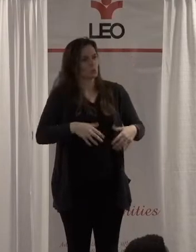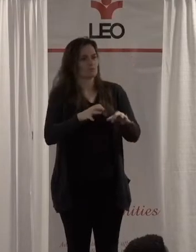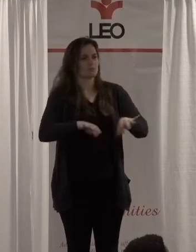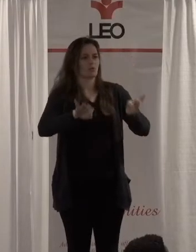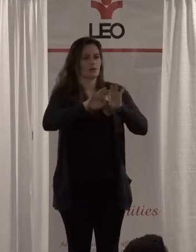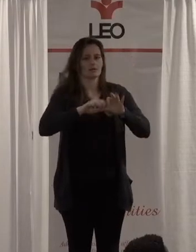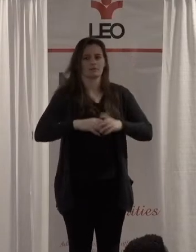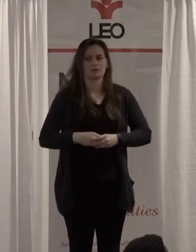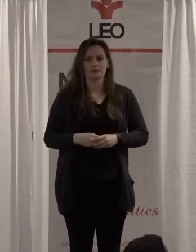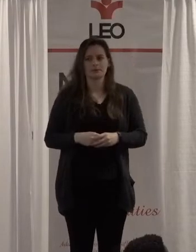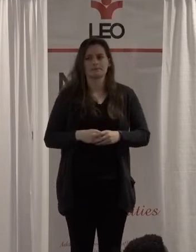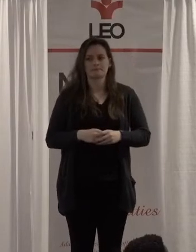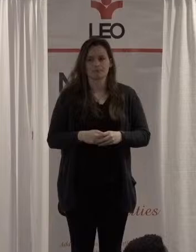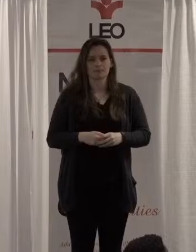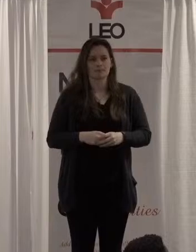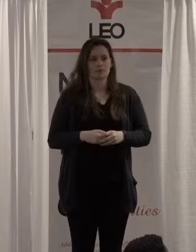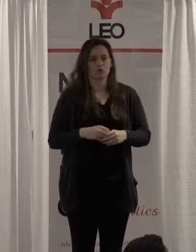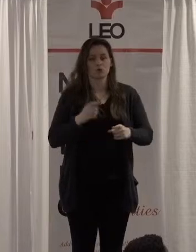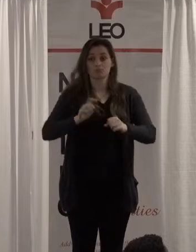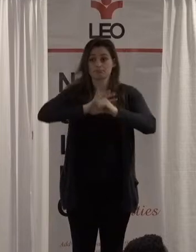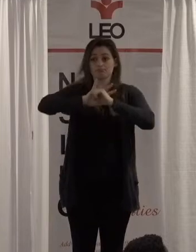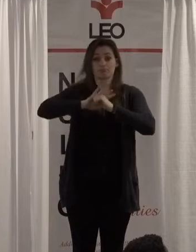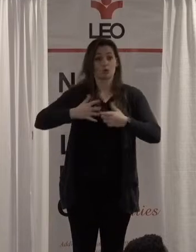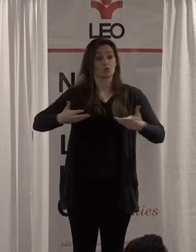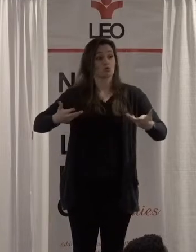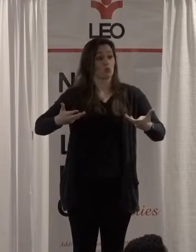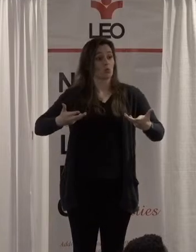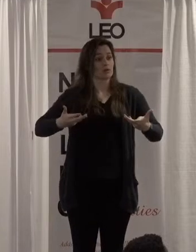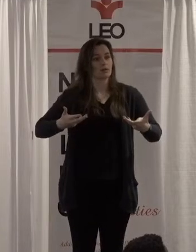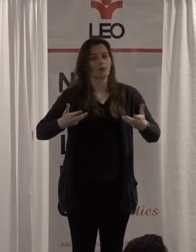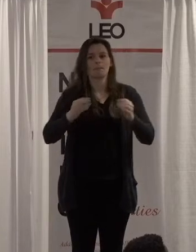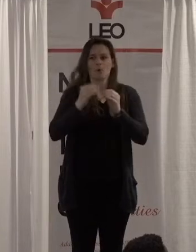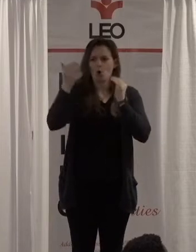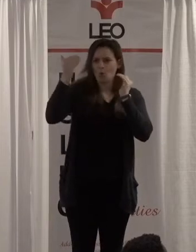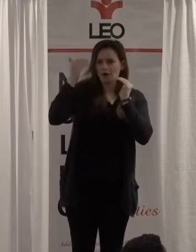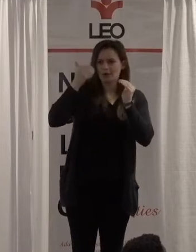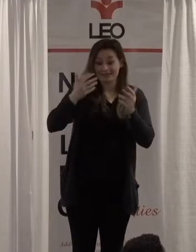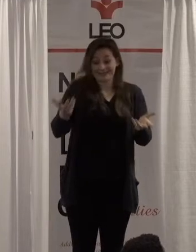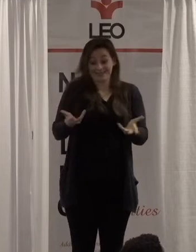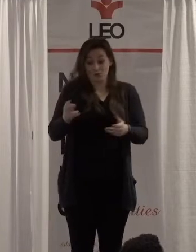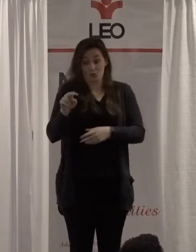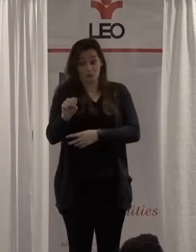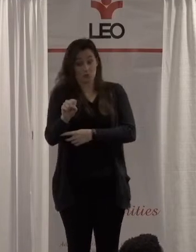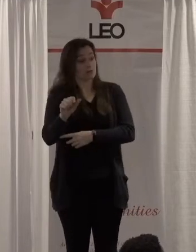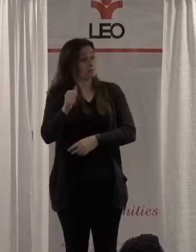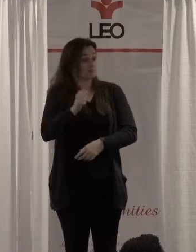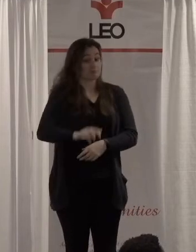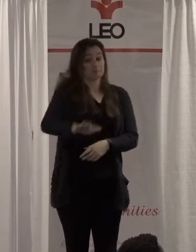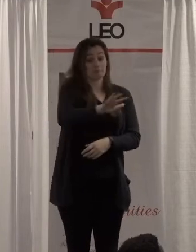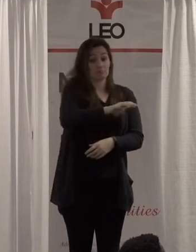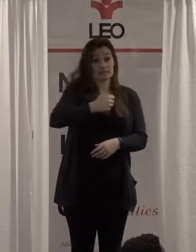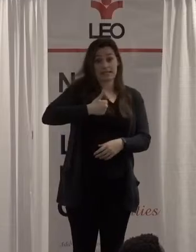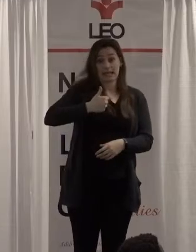AND RAISING AWARENESS THROUGHOUT THE PROVINCE AND AROUND THE COUNTRY ABOUT THE RIGHTS OF PERSONS WITH DISABILITIES.